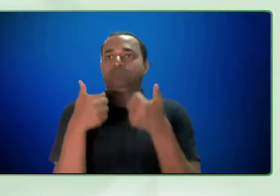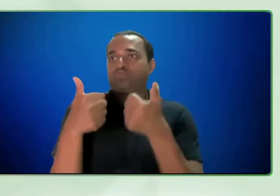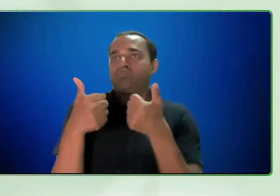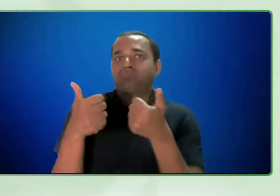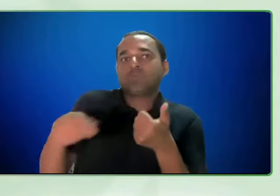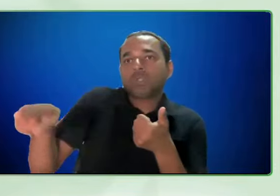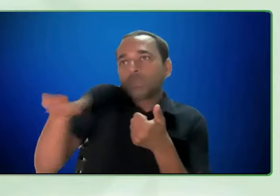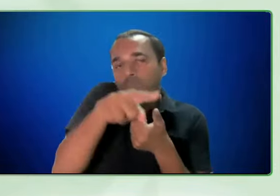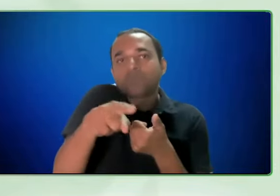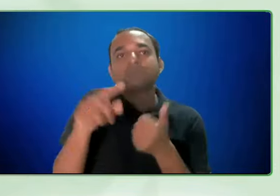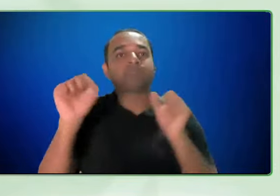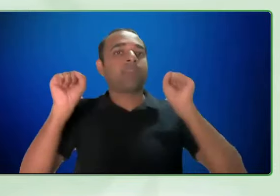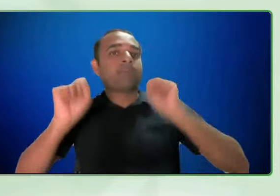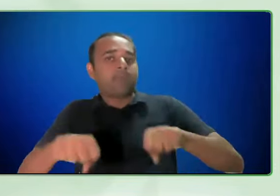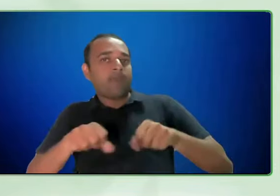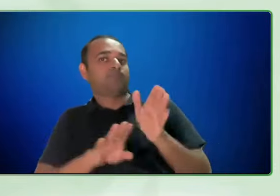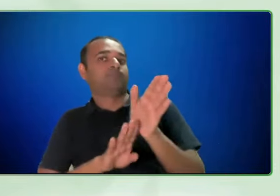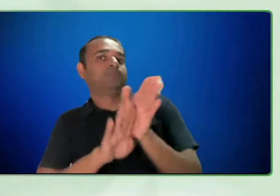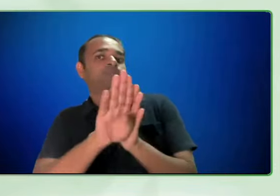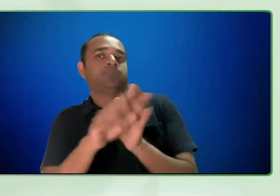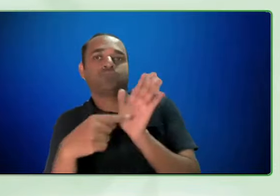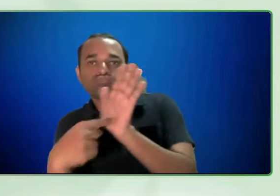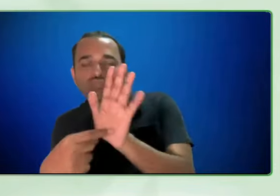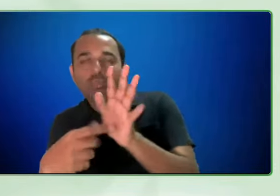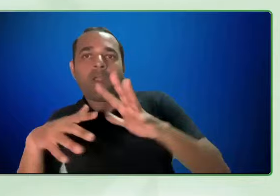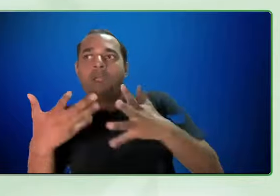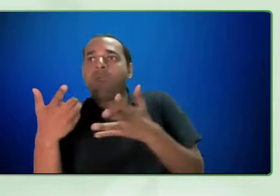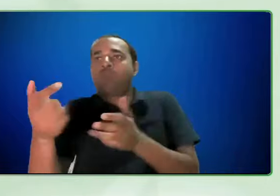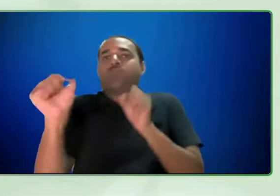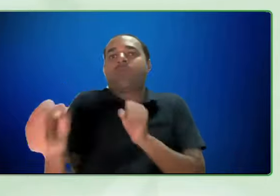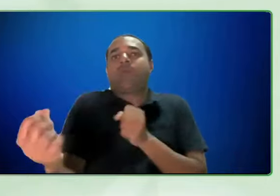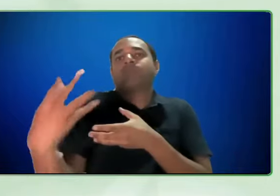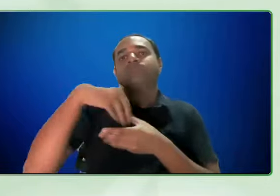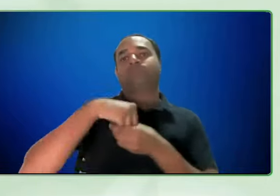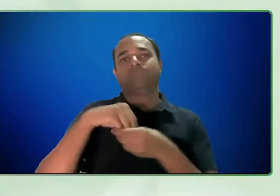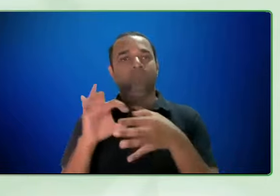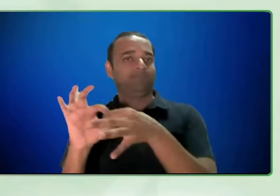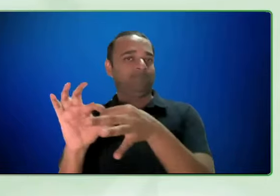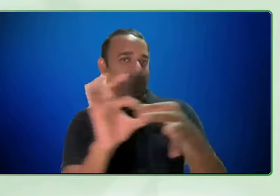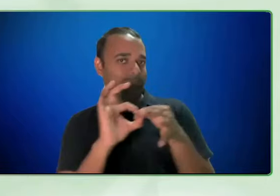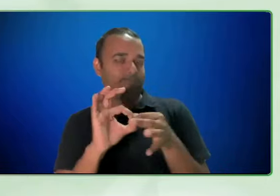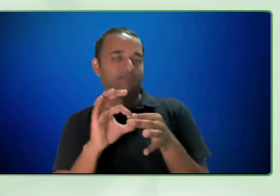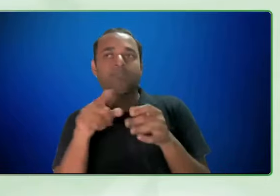stake in this and listening interestedly. This is what the Zero Project is all about,